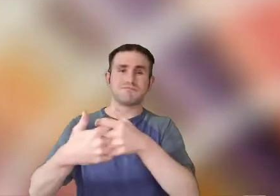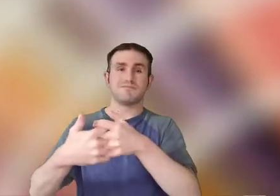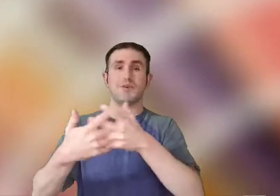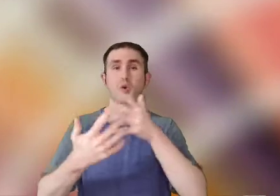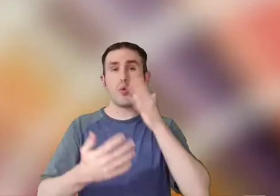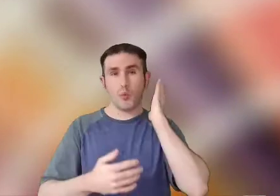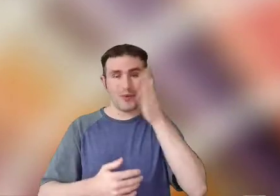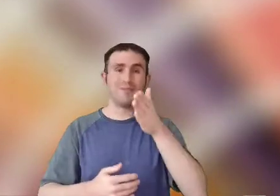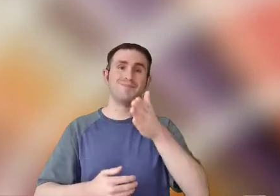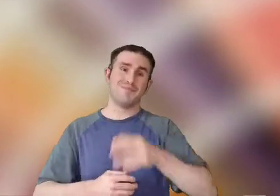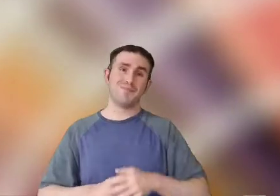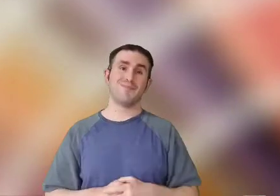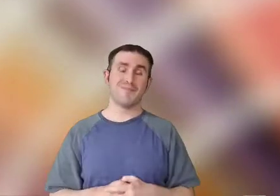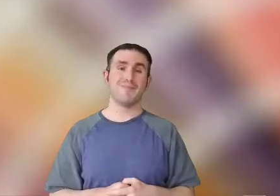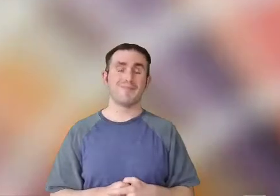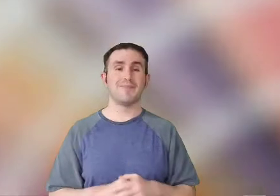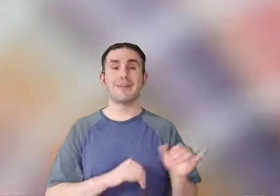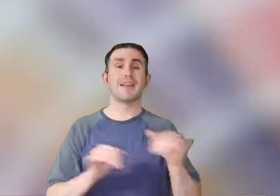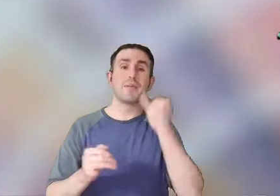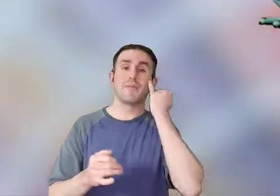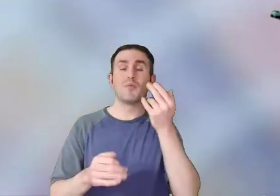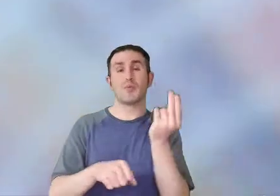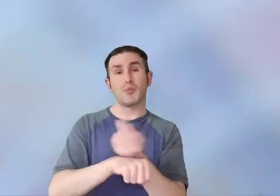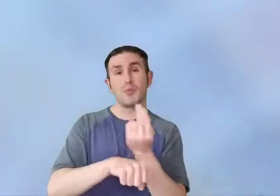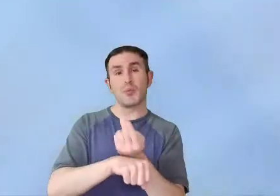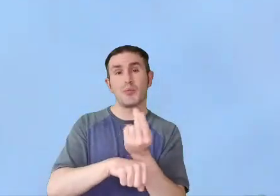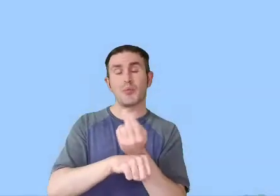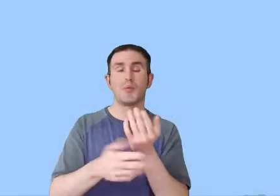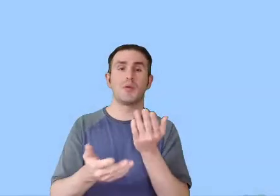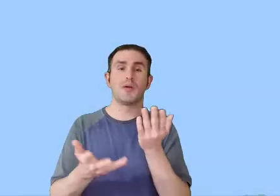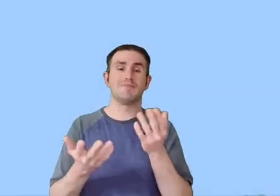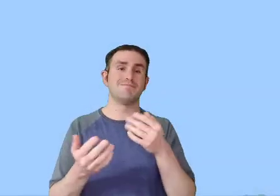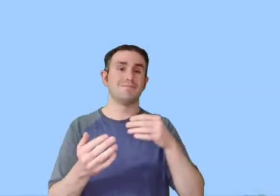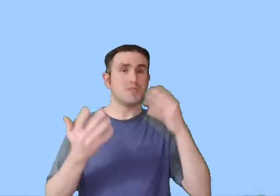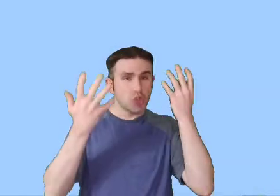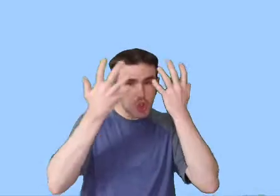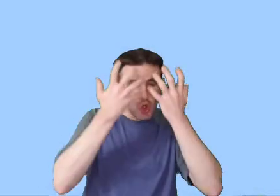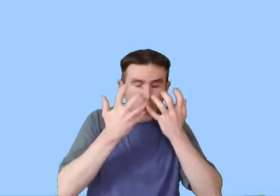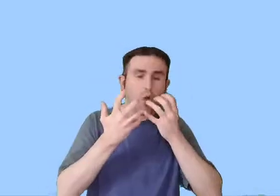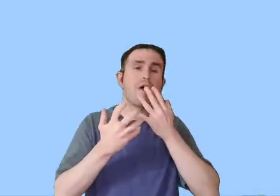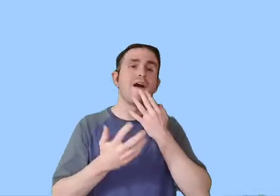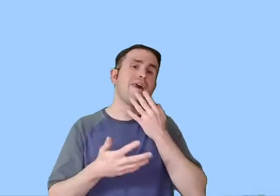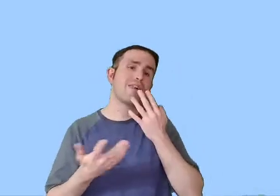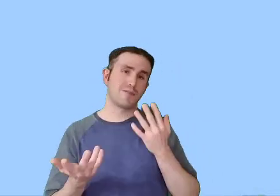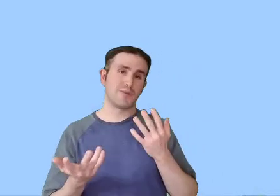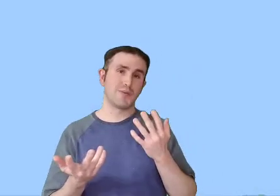and then it'll all mesh together! Same thing if you're going with more shaded colors or if